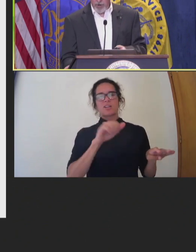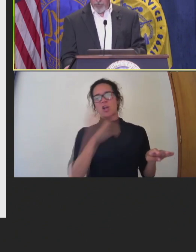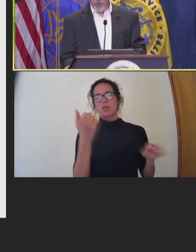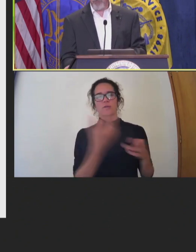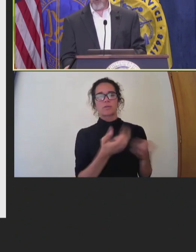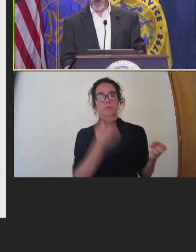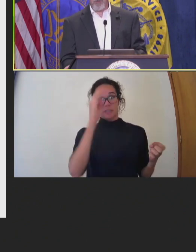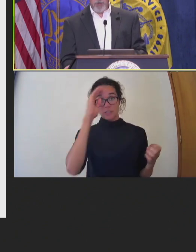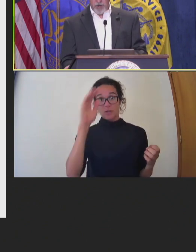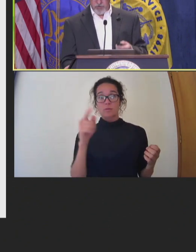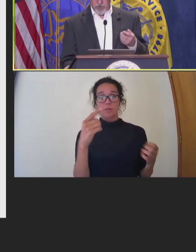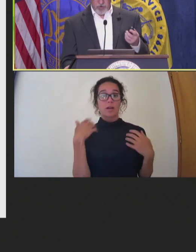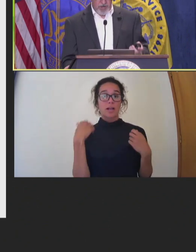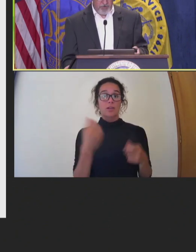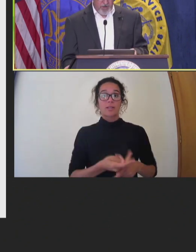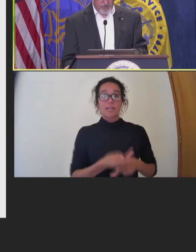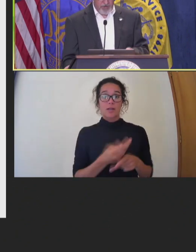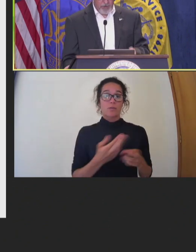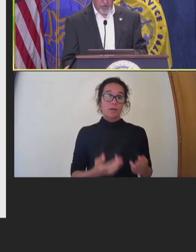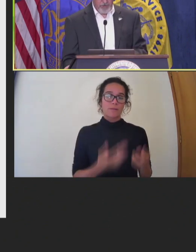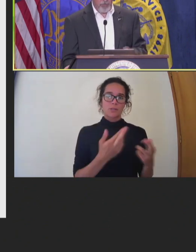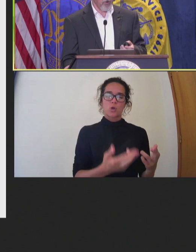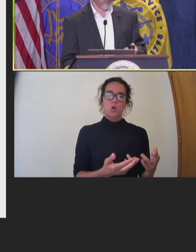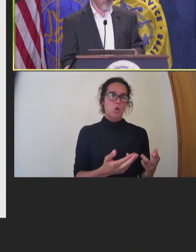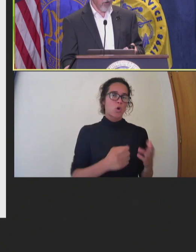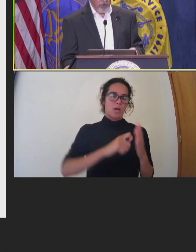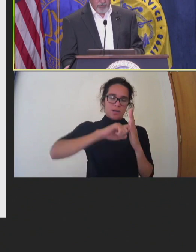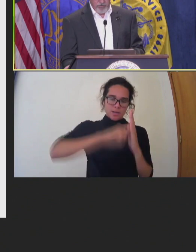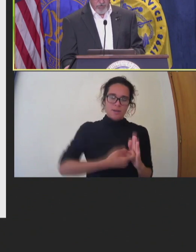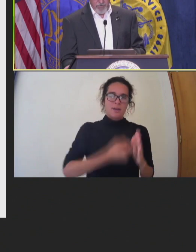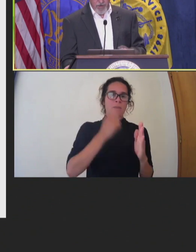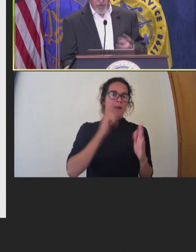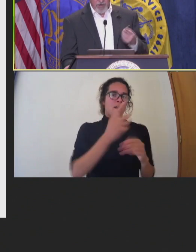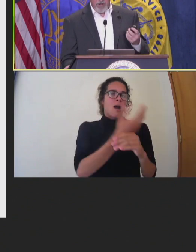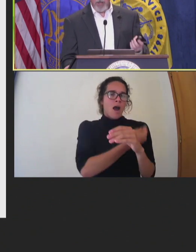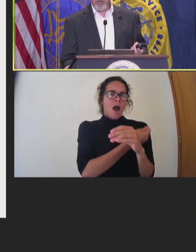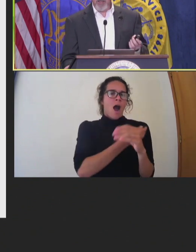professional recommendations are key to vaccine uptake for most adults. To get that